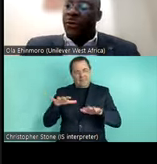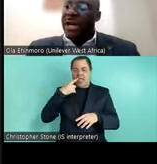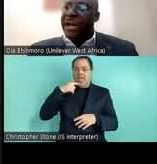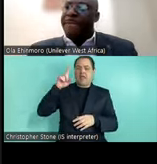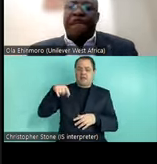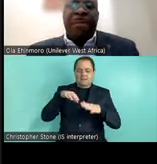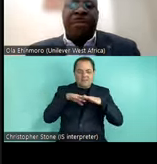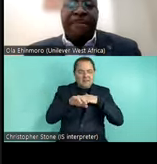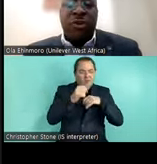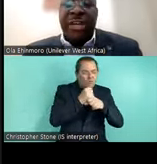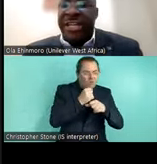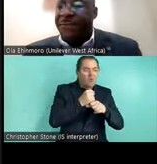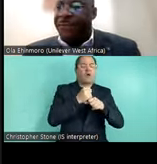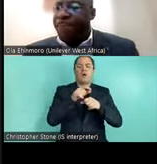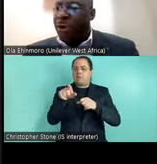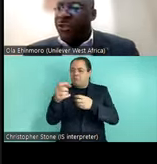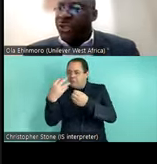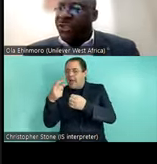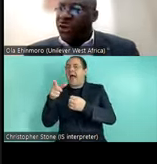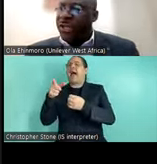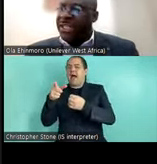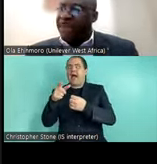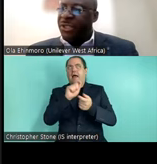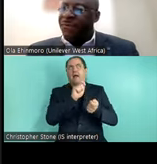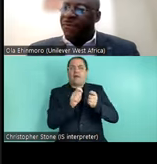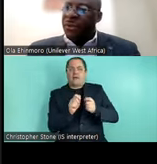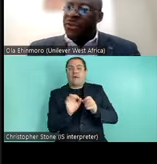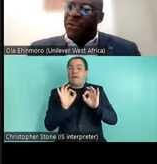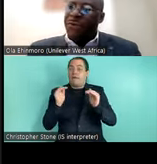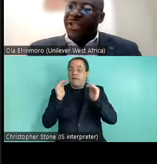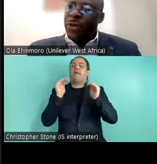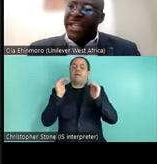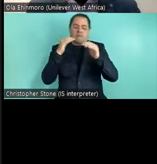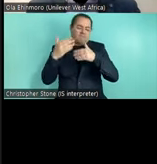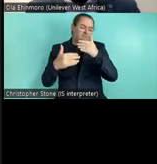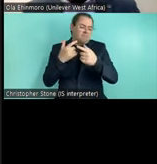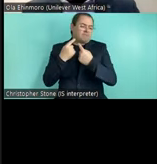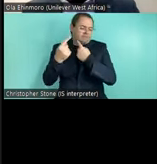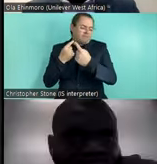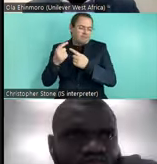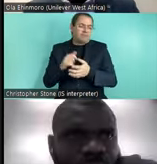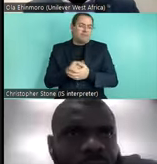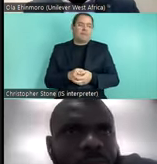So, I'm going to leave, Paul to just talk in terms of some of the winning initiatives,